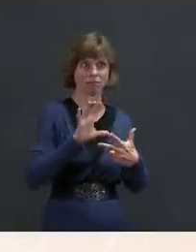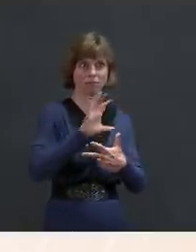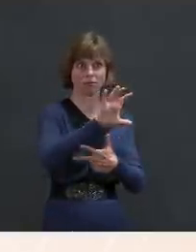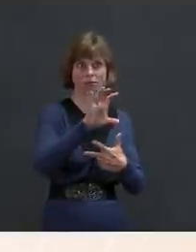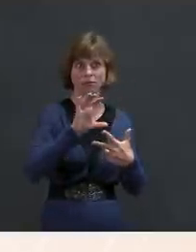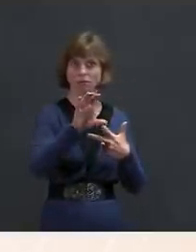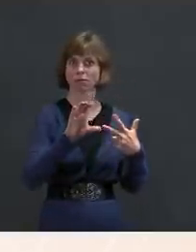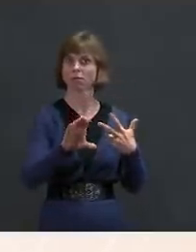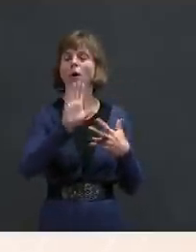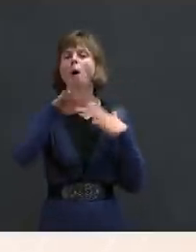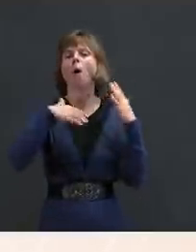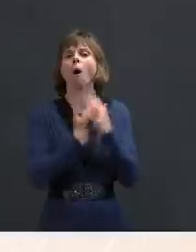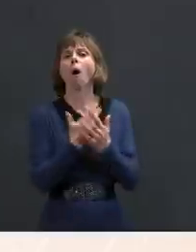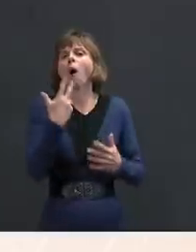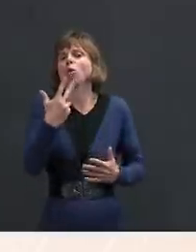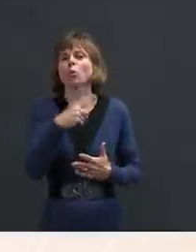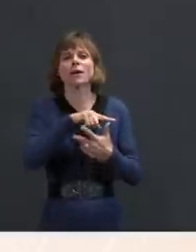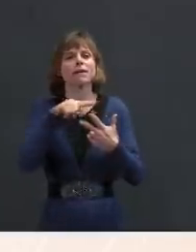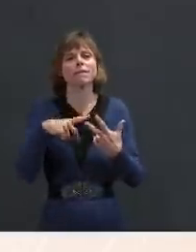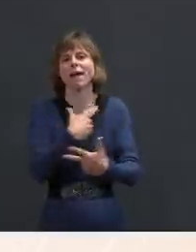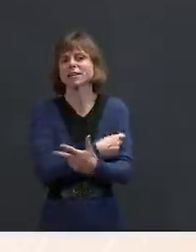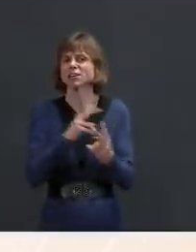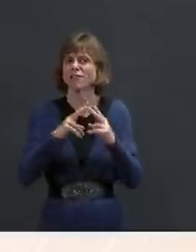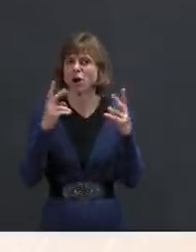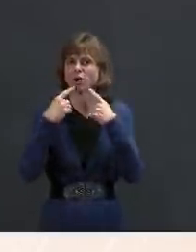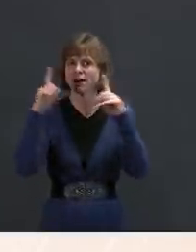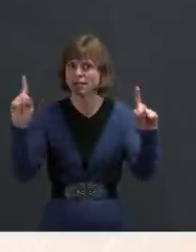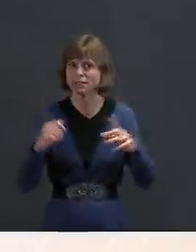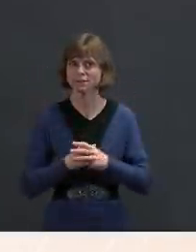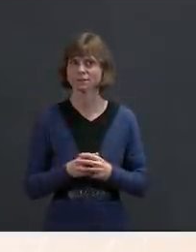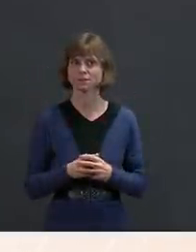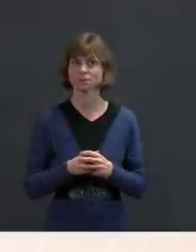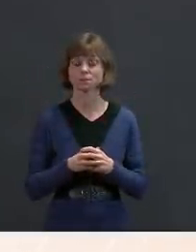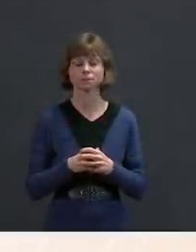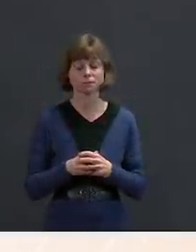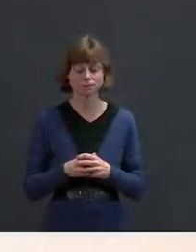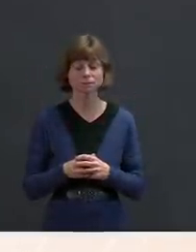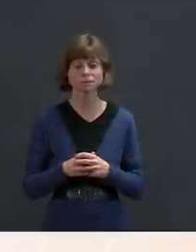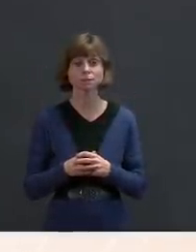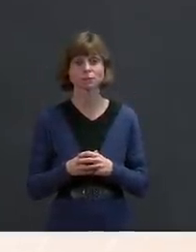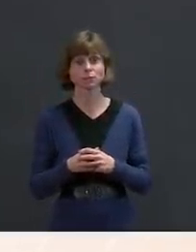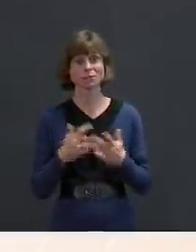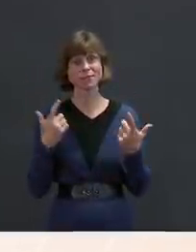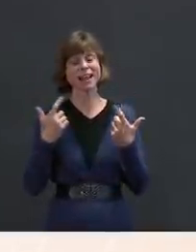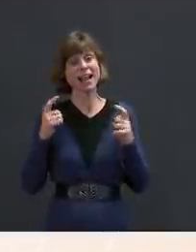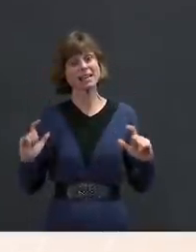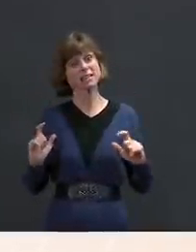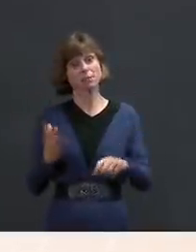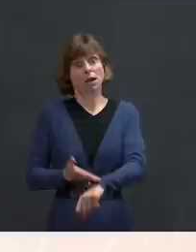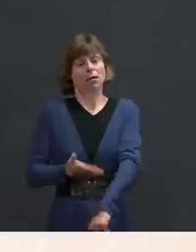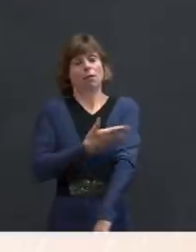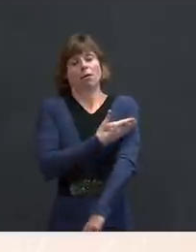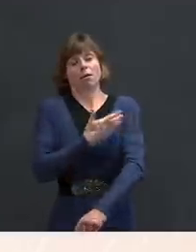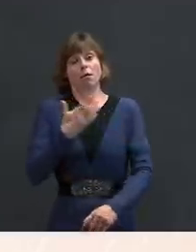All three -- and this is certainly an incredible step forward and a new tool that we have now in our --